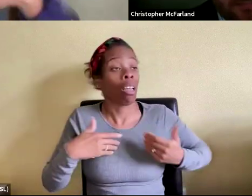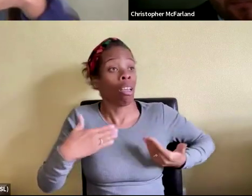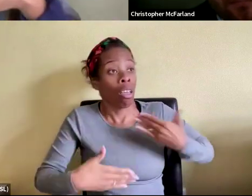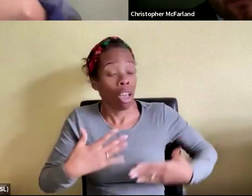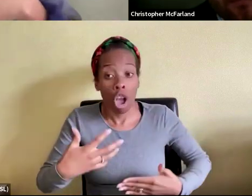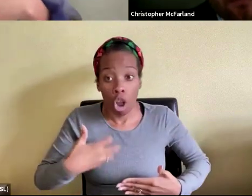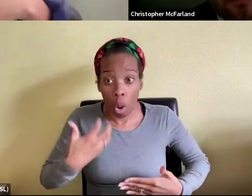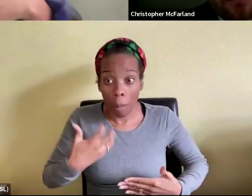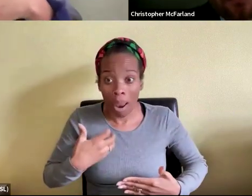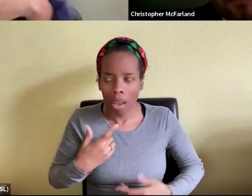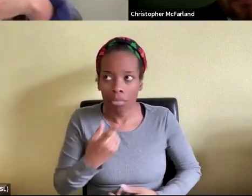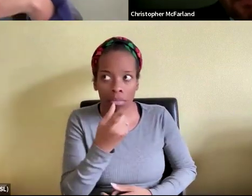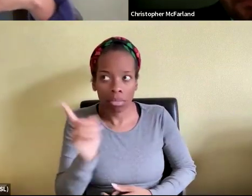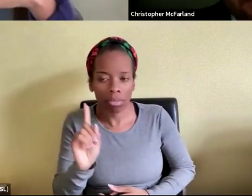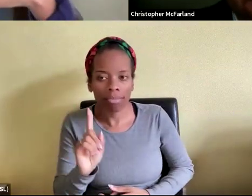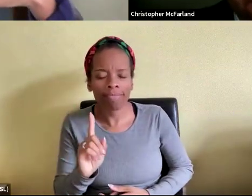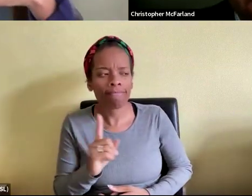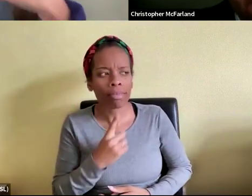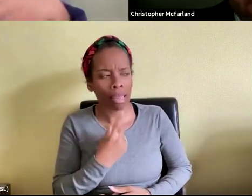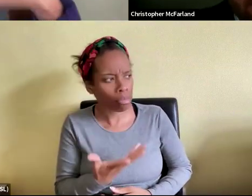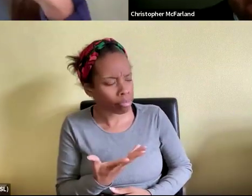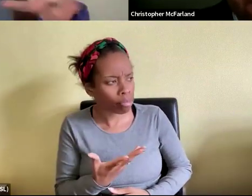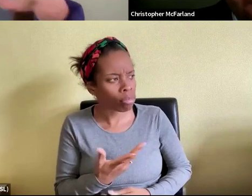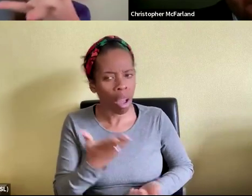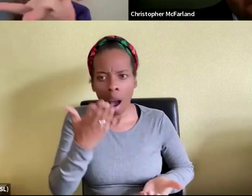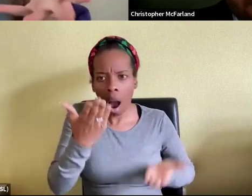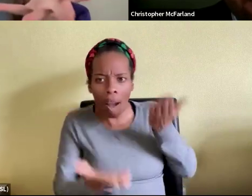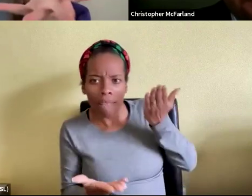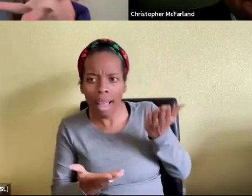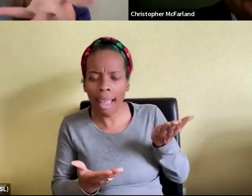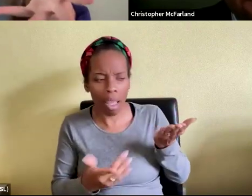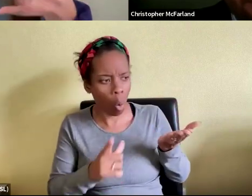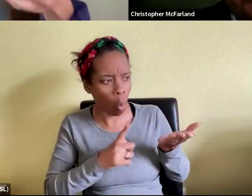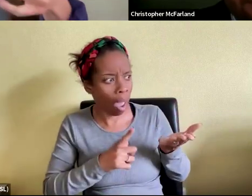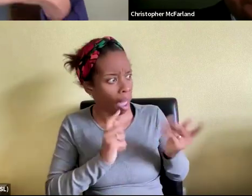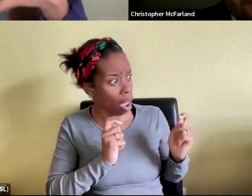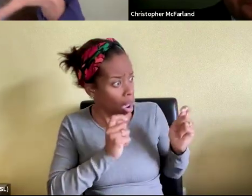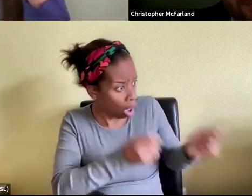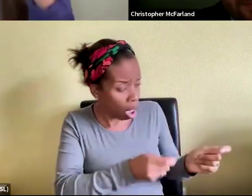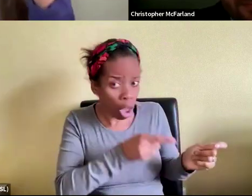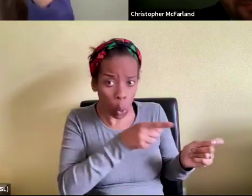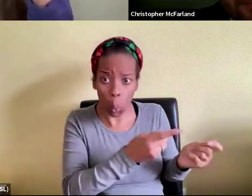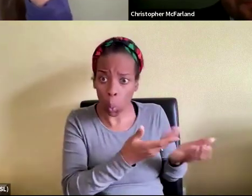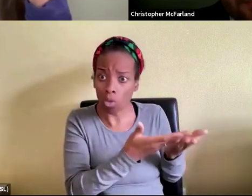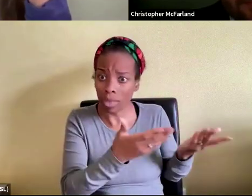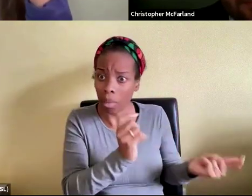unfair on other students if they grant a, a reasonable adjustment, and kind of how to handle that,